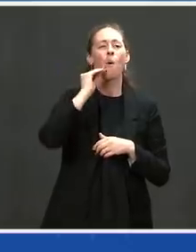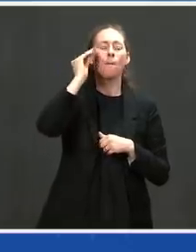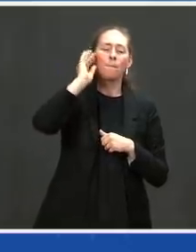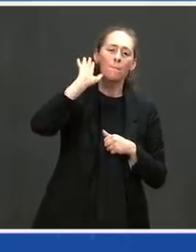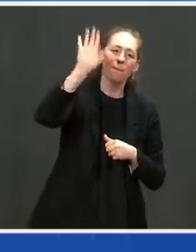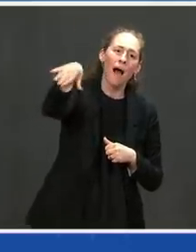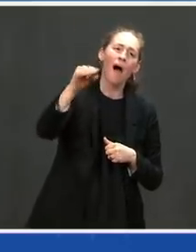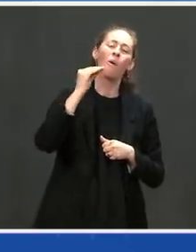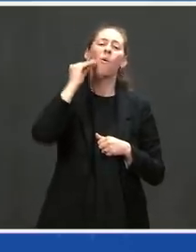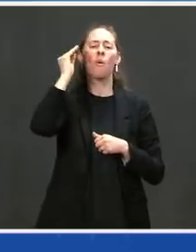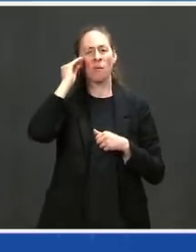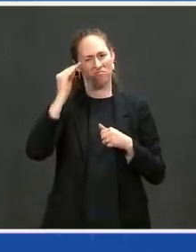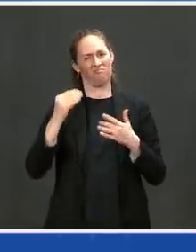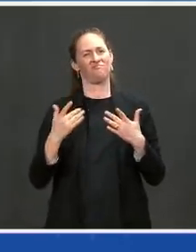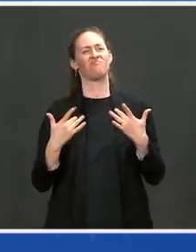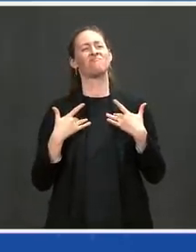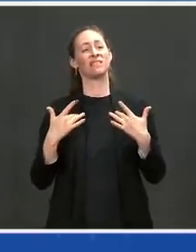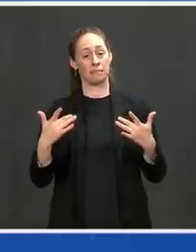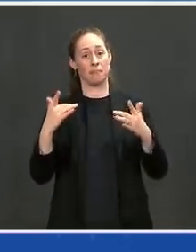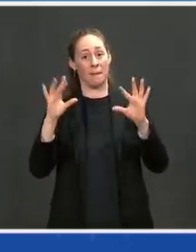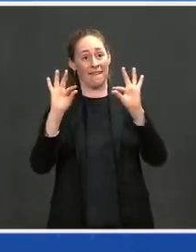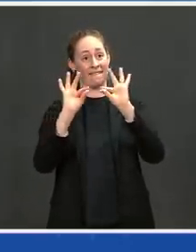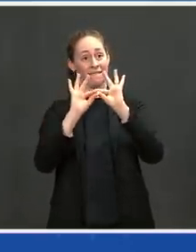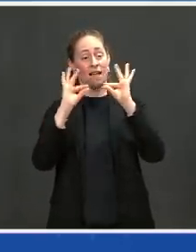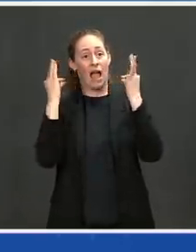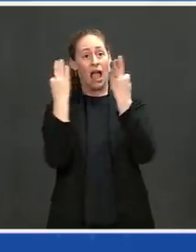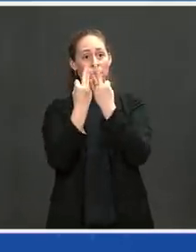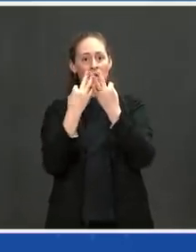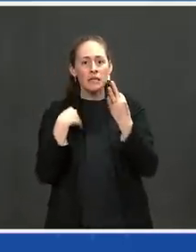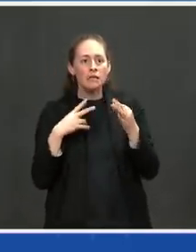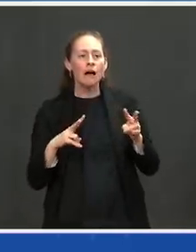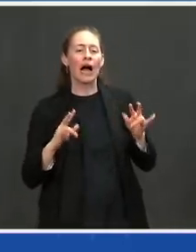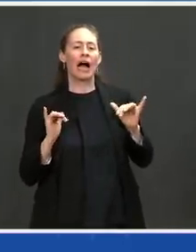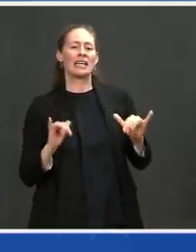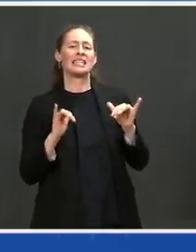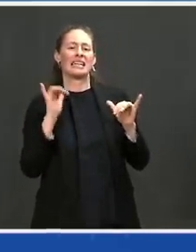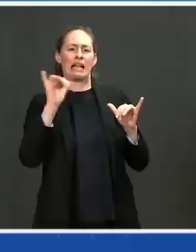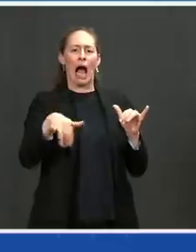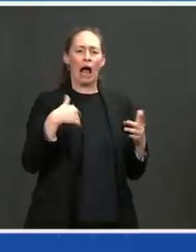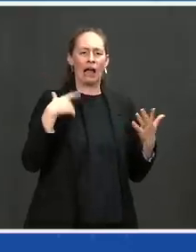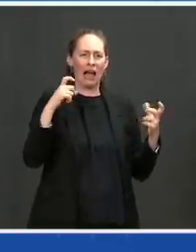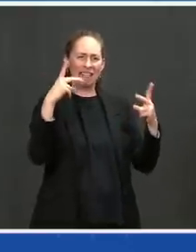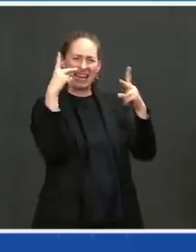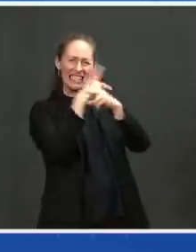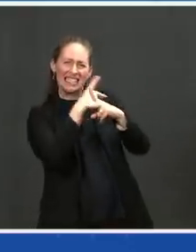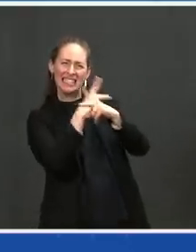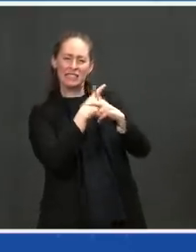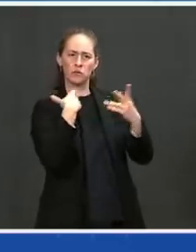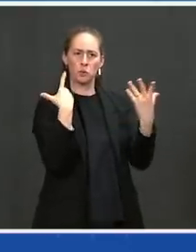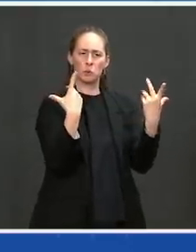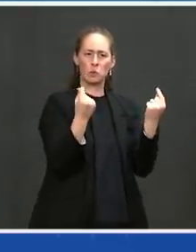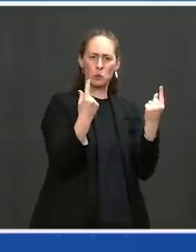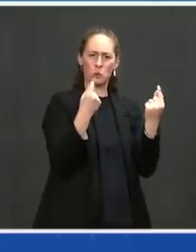that are coming. We're trying to work out now, with Mexico, their willingness to take more of those families back.